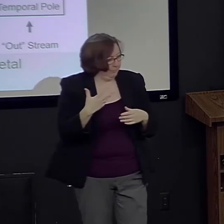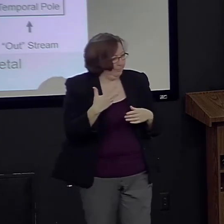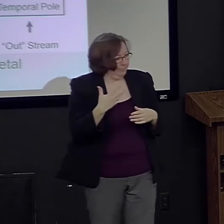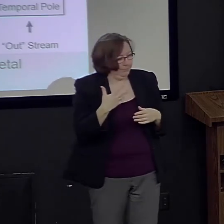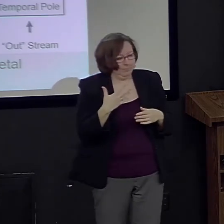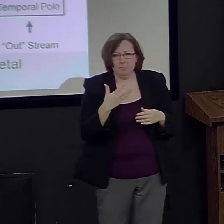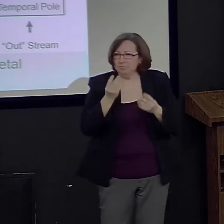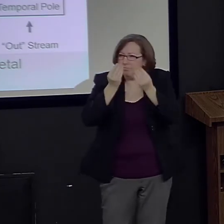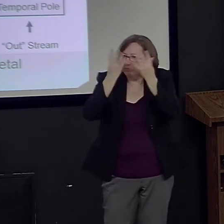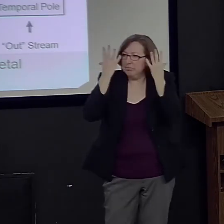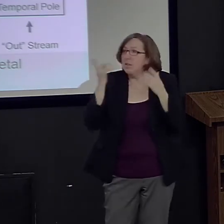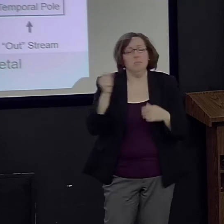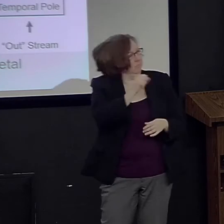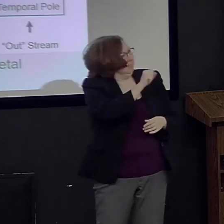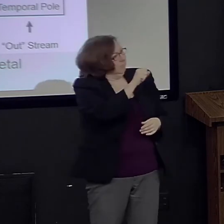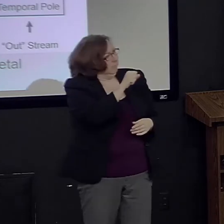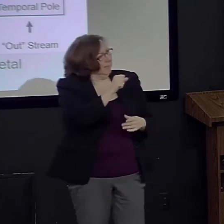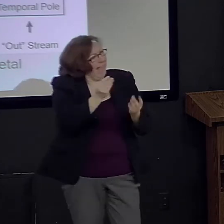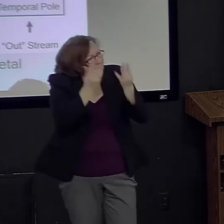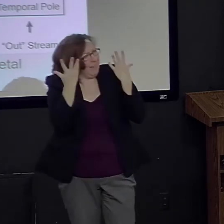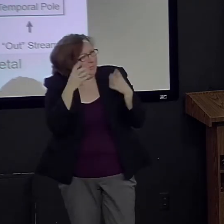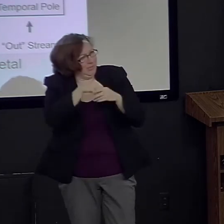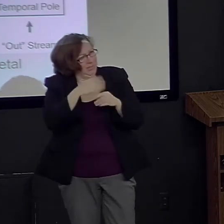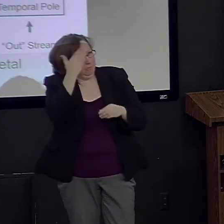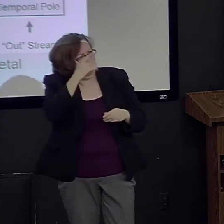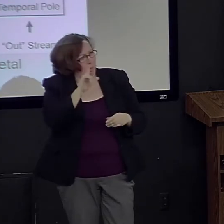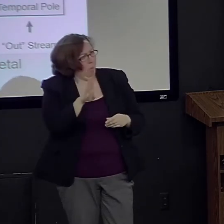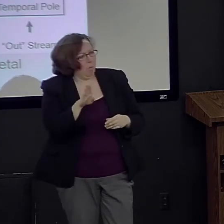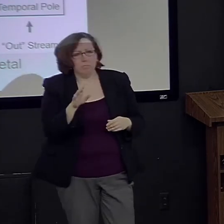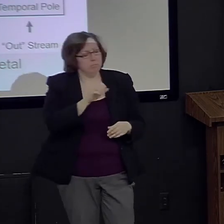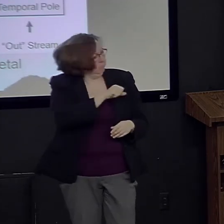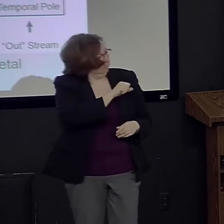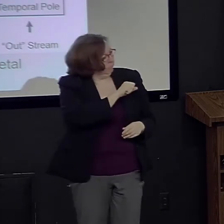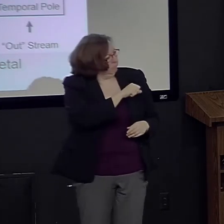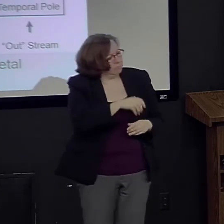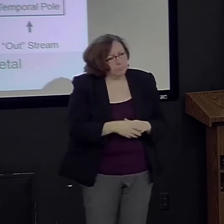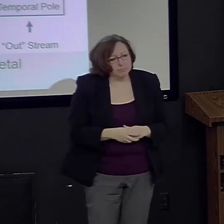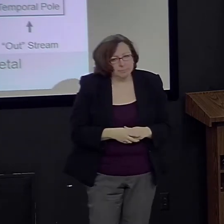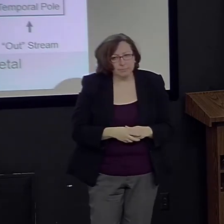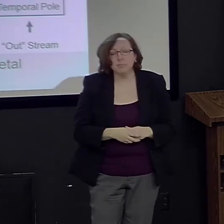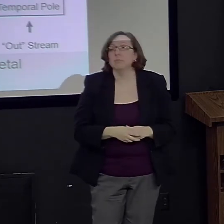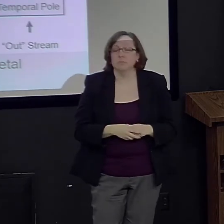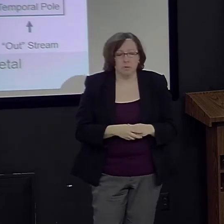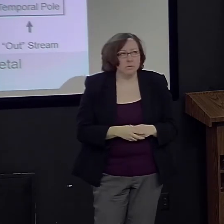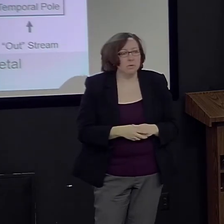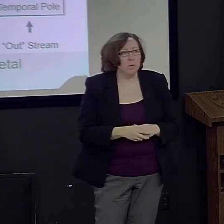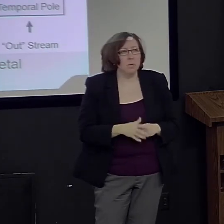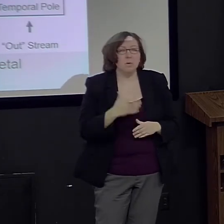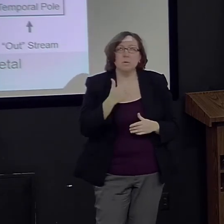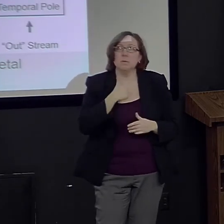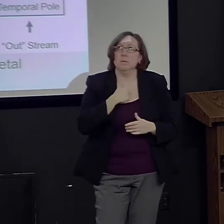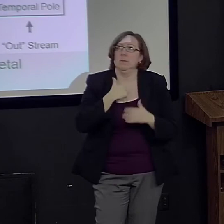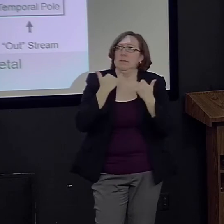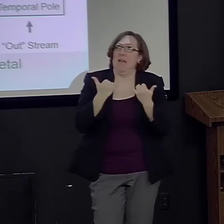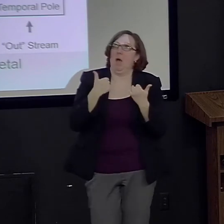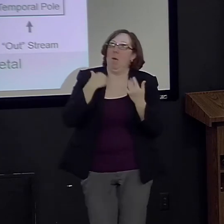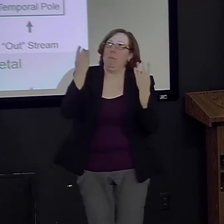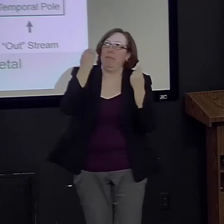behavior. - There was activity there. There was activity. So as I'm thinking about the picture I'm gonna describe,